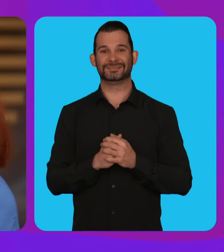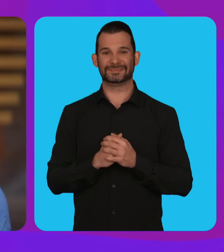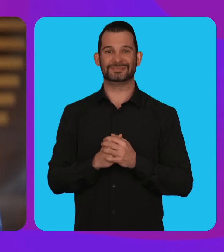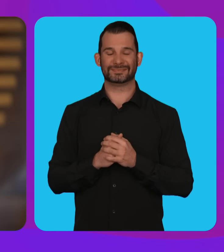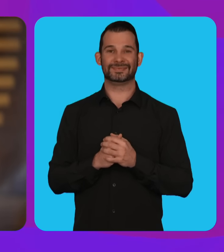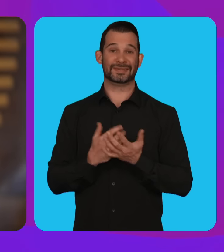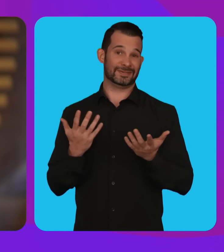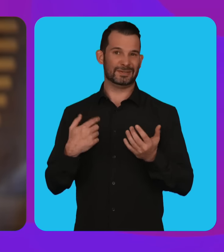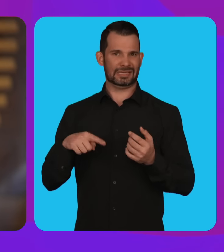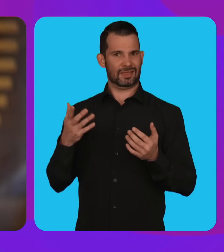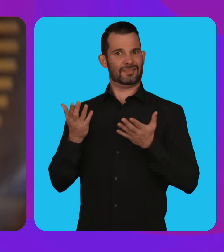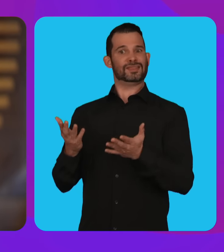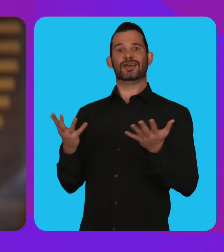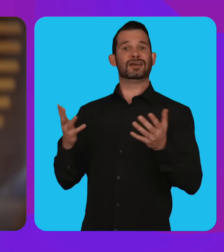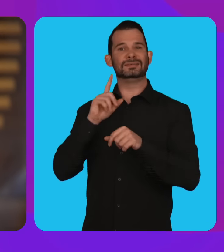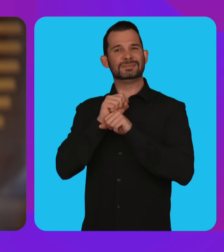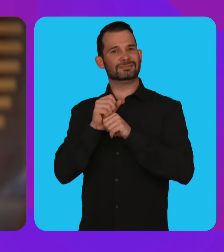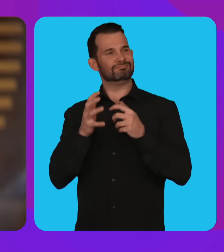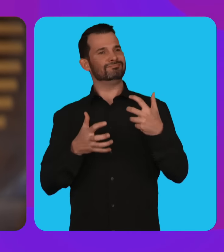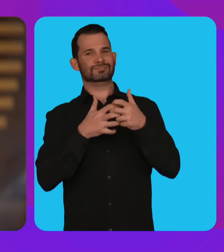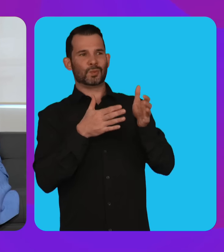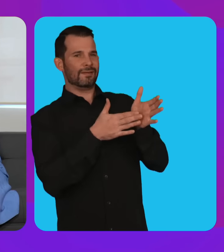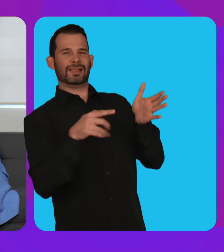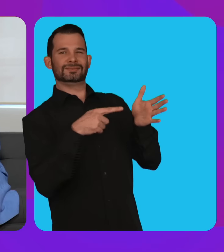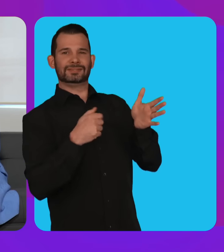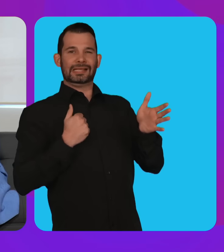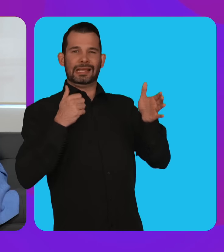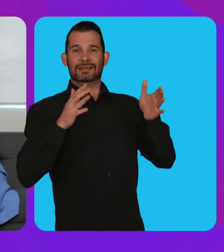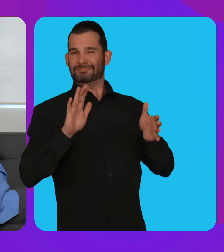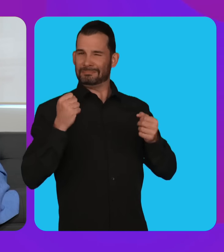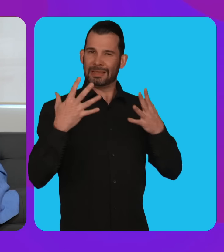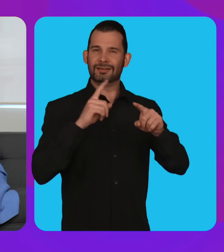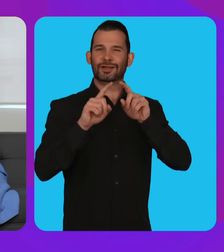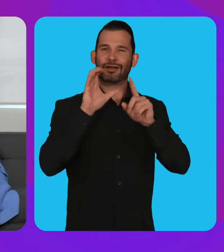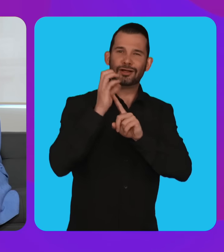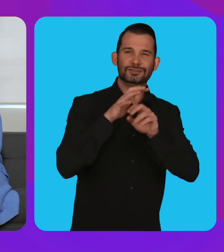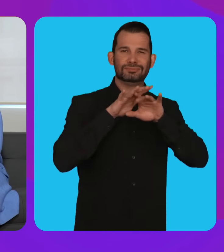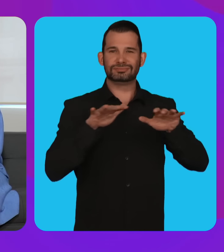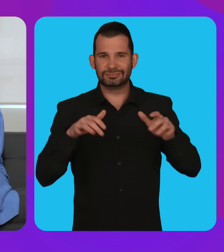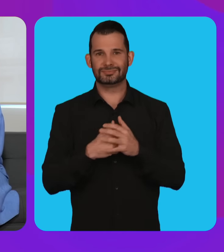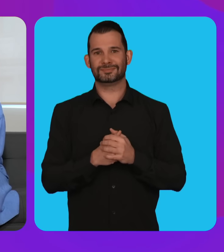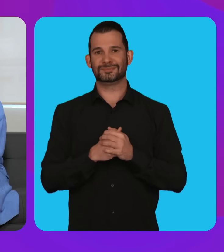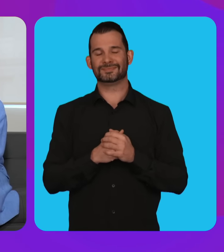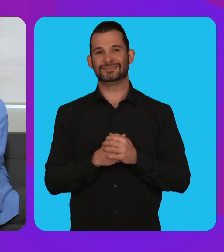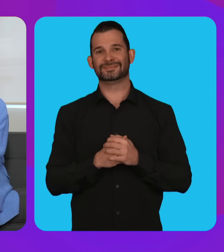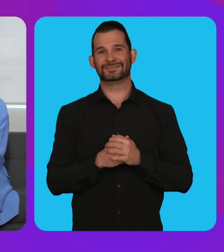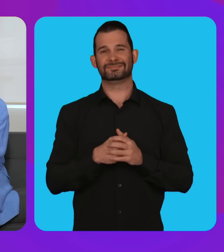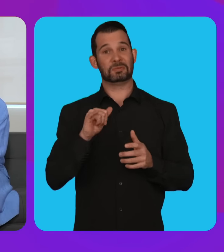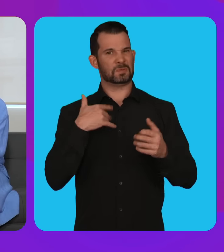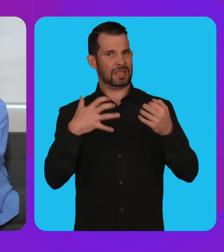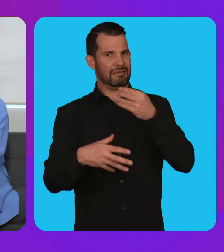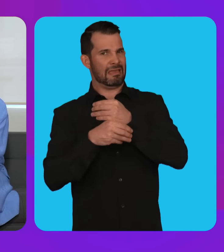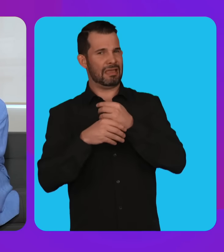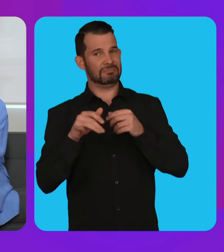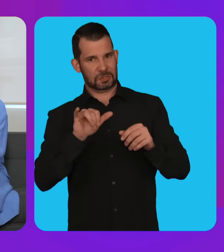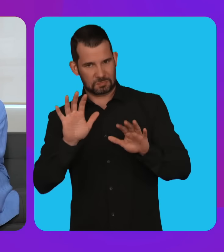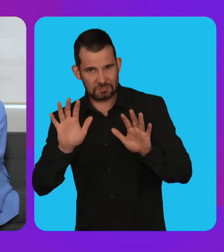the rest of our arts programs. We're there to reflect Canada's many cultures, but I'd like to add, all the same--